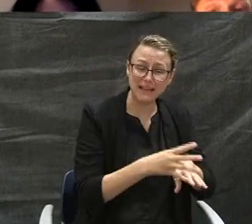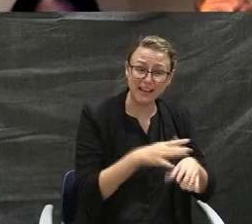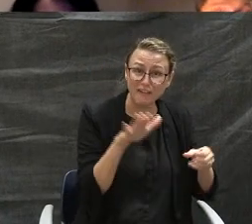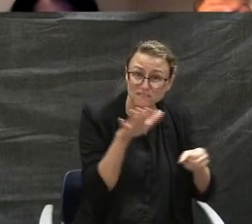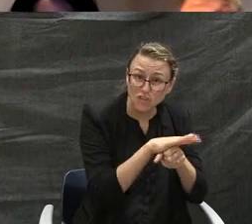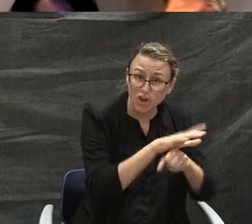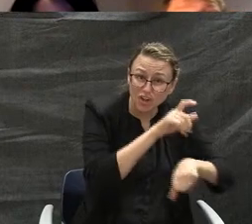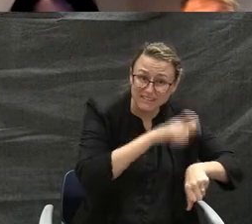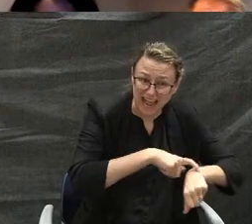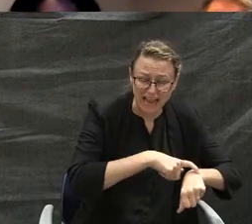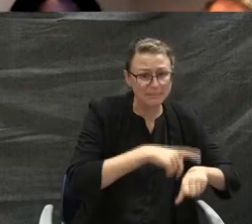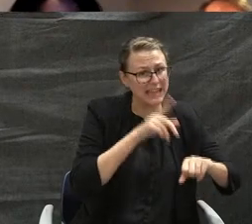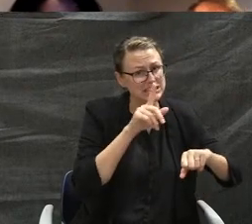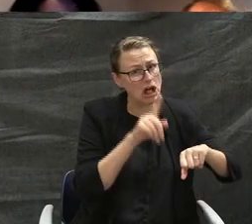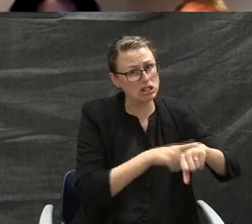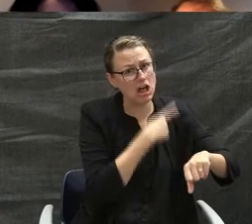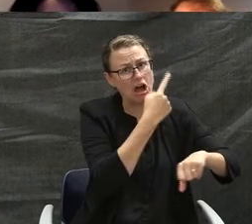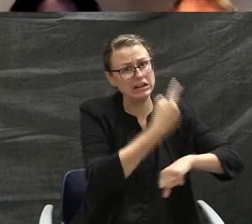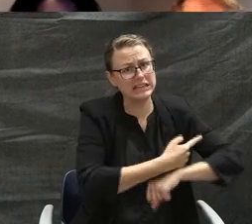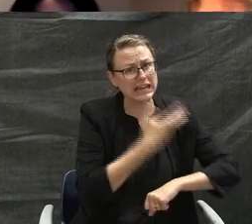what that looks like please? I've been schirrmacher answer that.